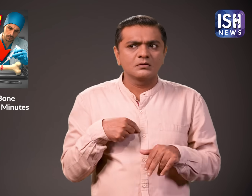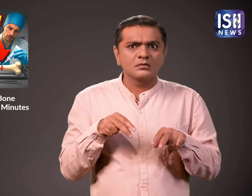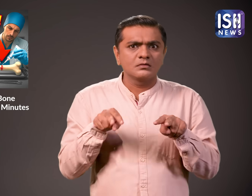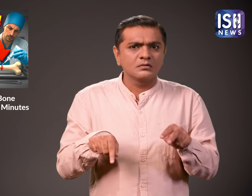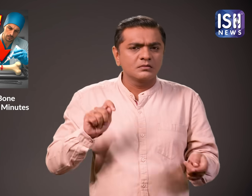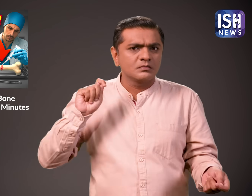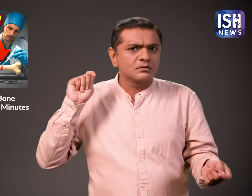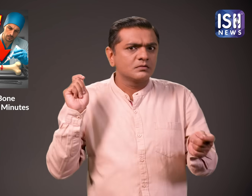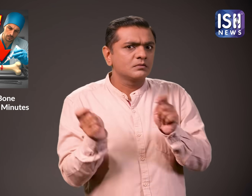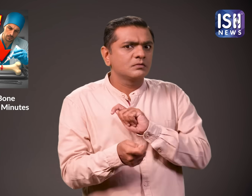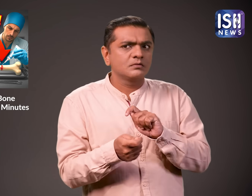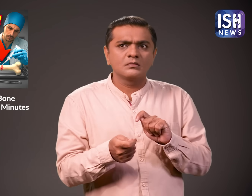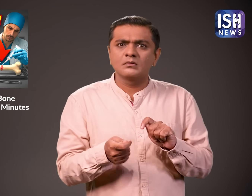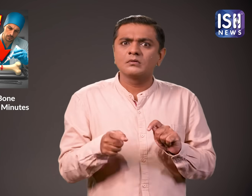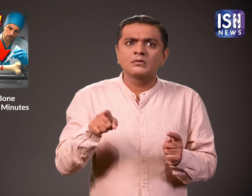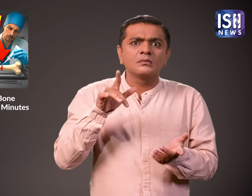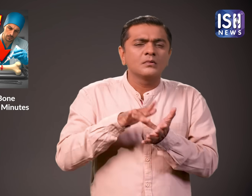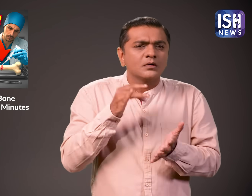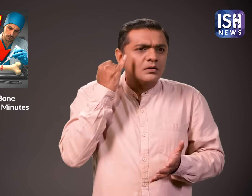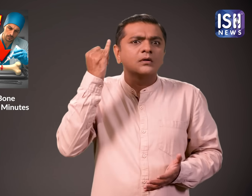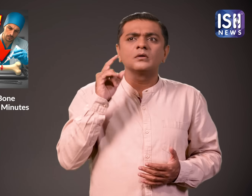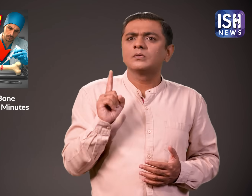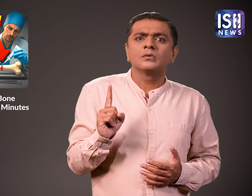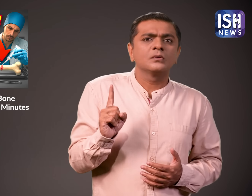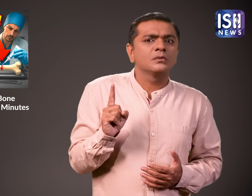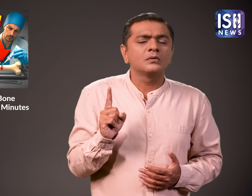Who developed this revolutionary thing?